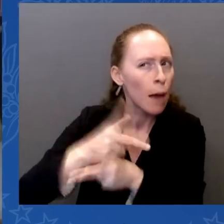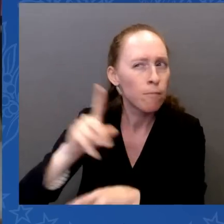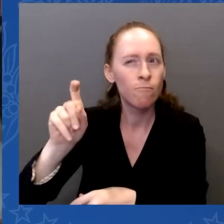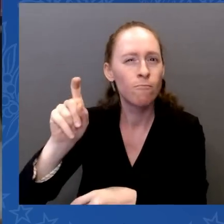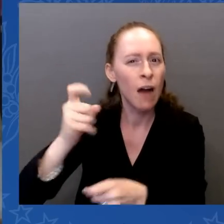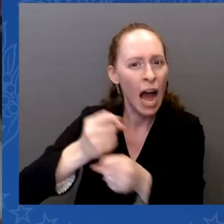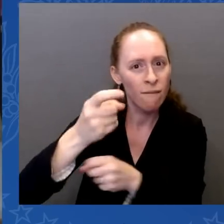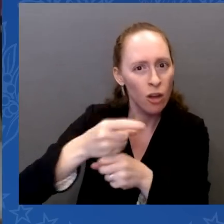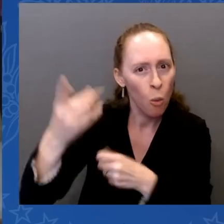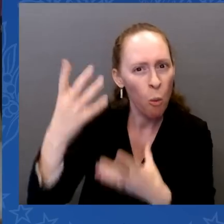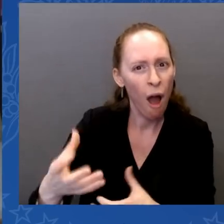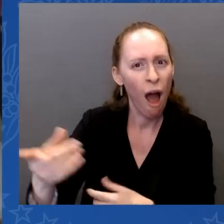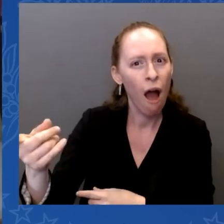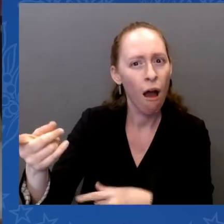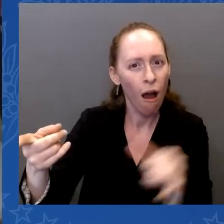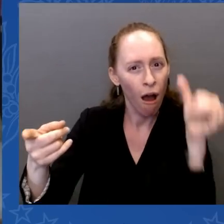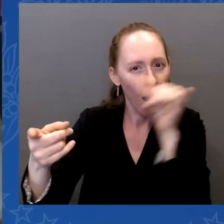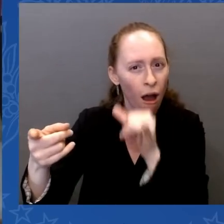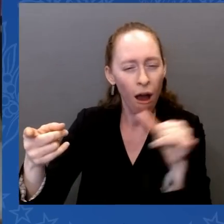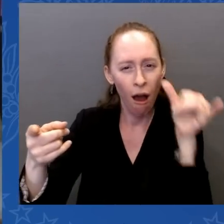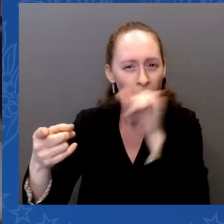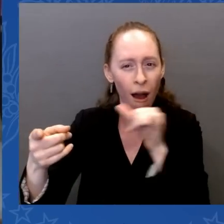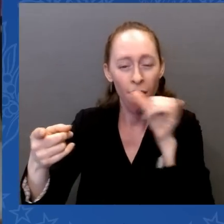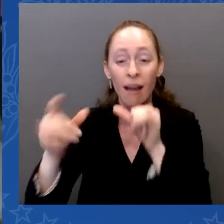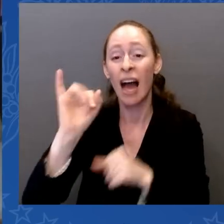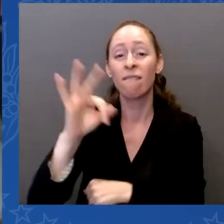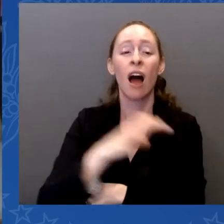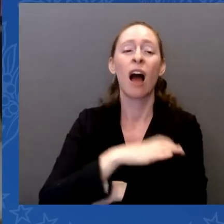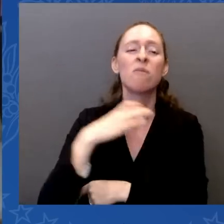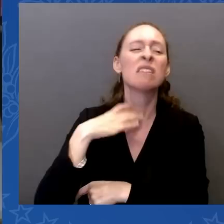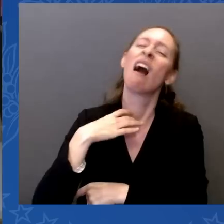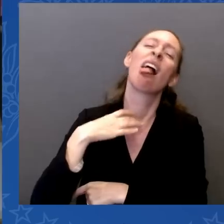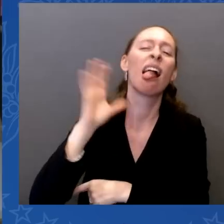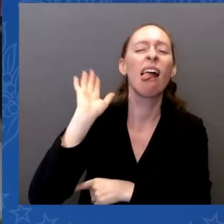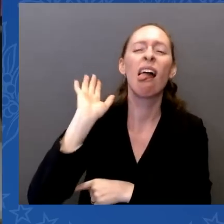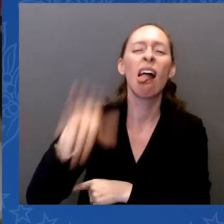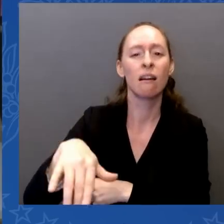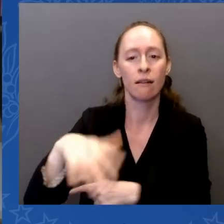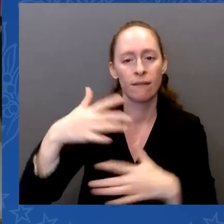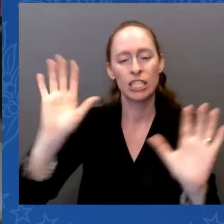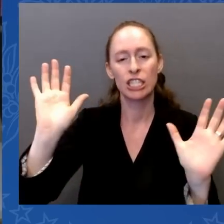Now, it's not just Social Security and Medicare he wants to deal with. He wants to put veterans' benefits